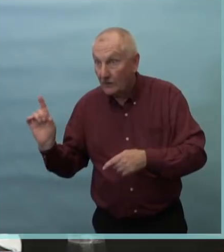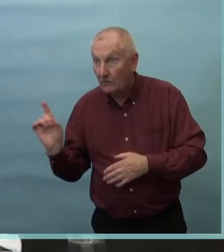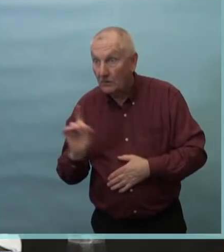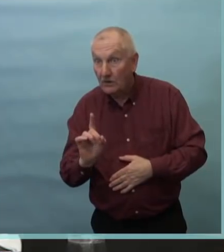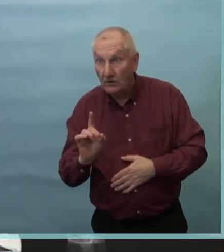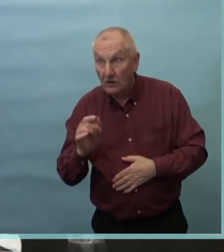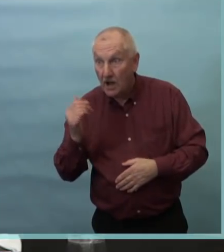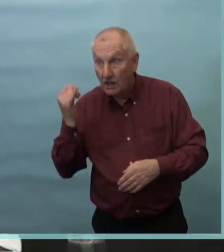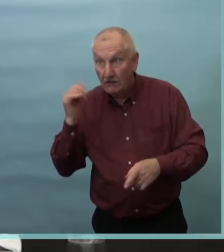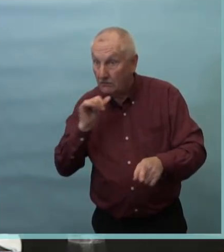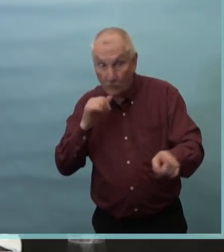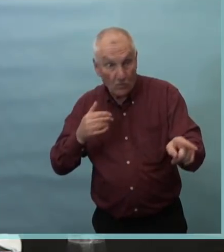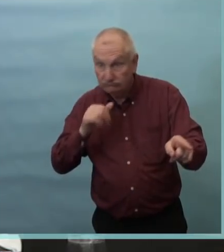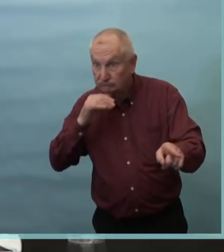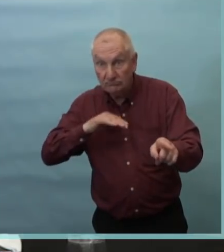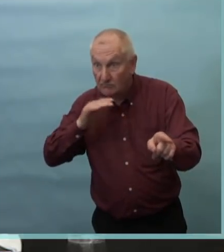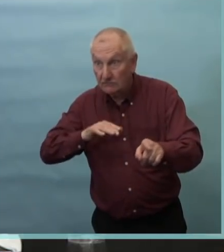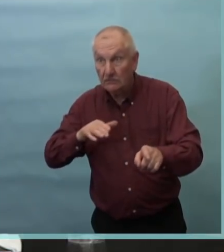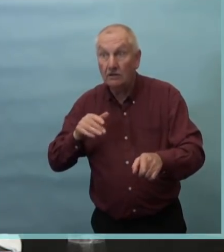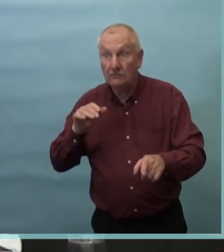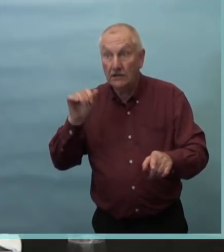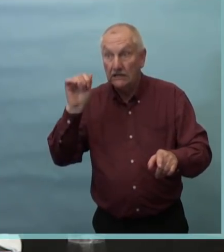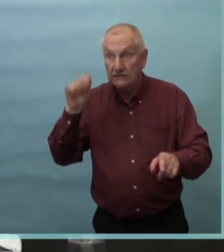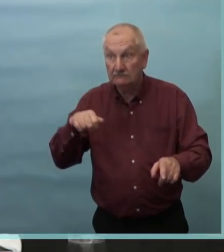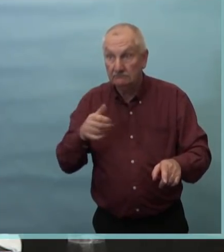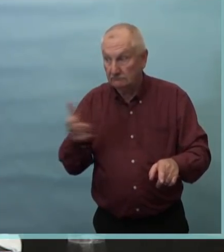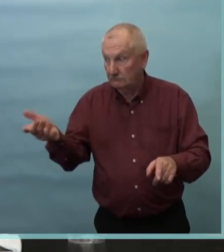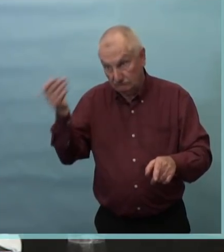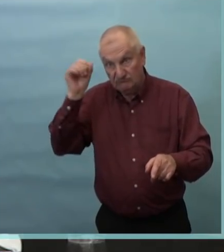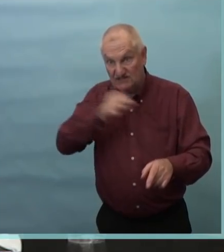know for the most part it's it's showing that Manitobans have been following a